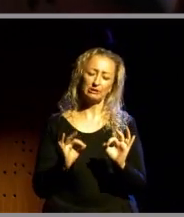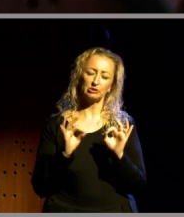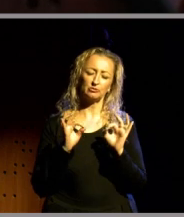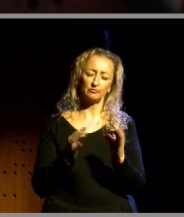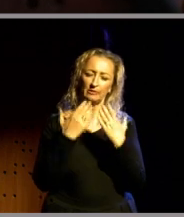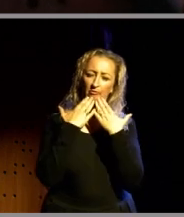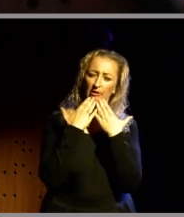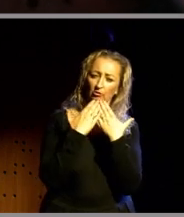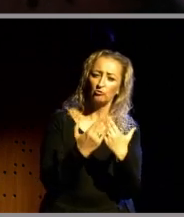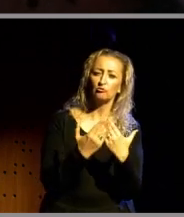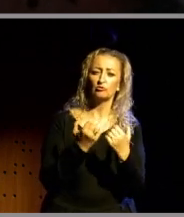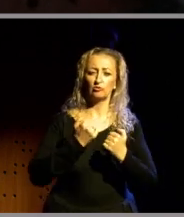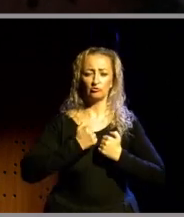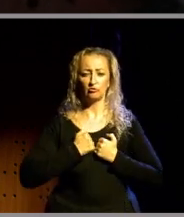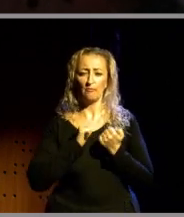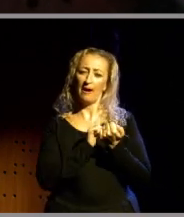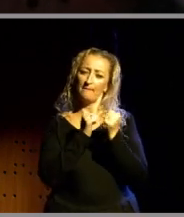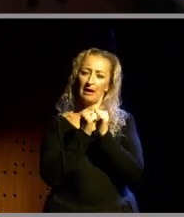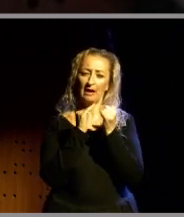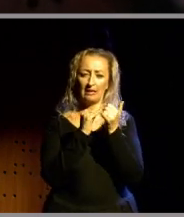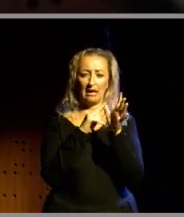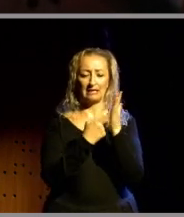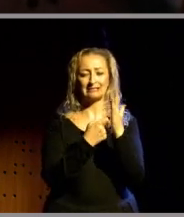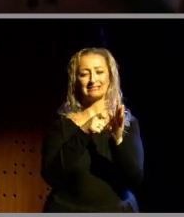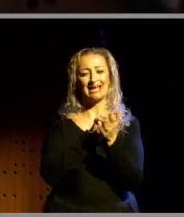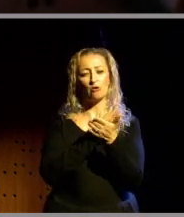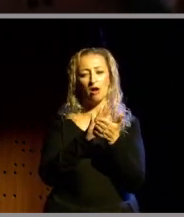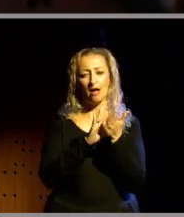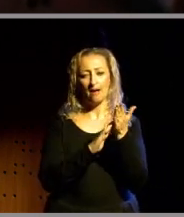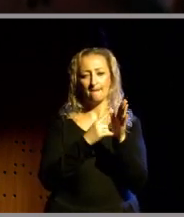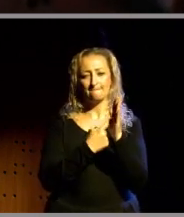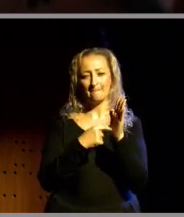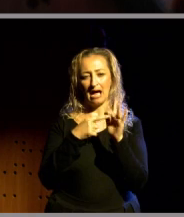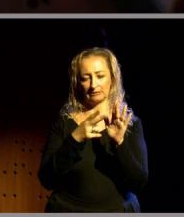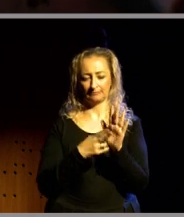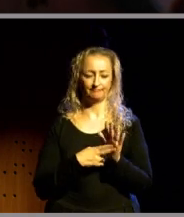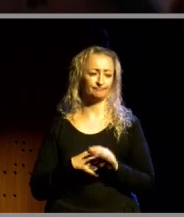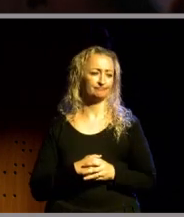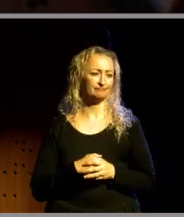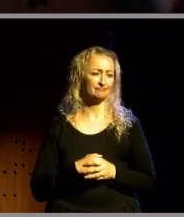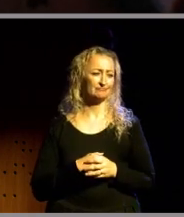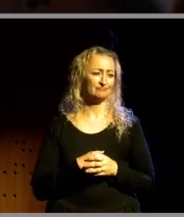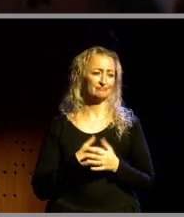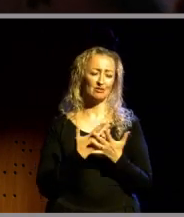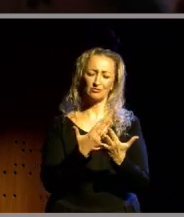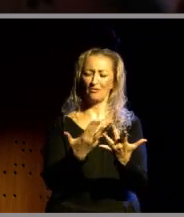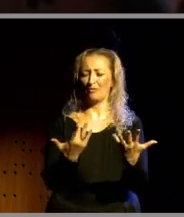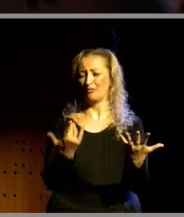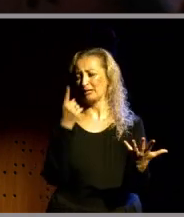thank you to my partner, Sarah Martin. There are many more but thanks everyone